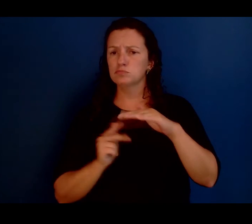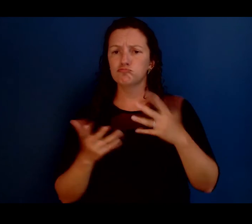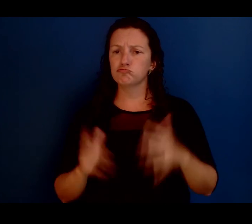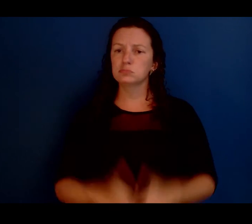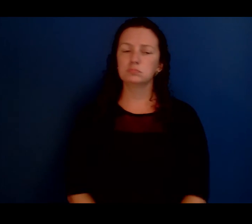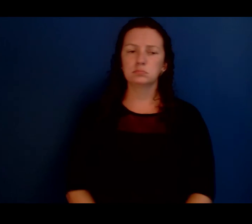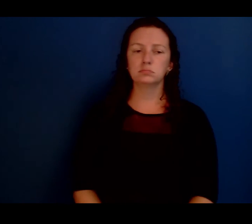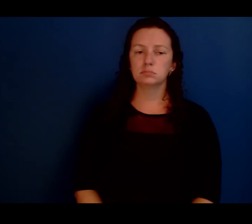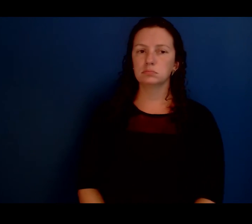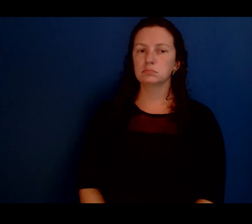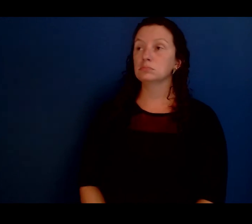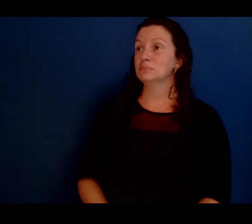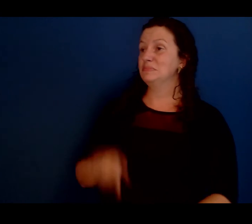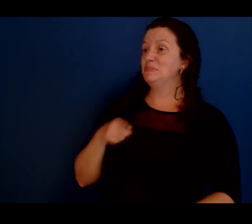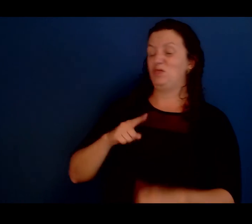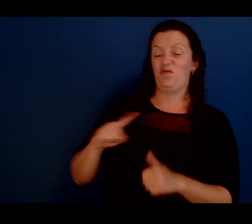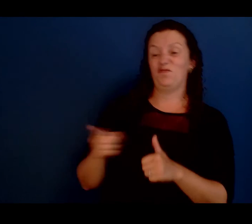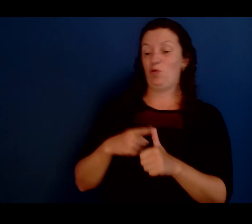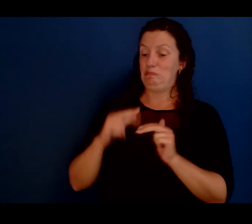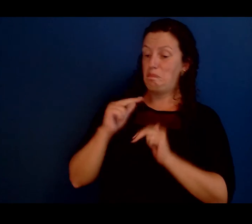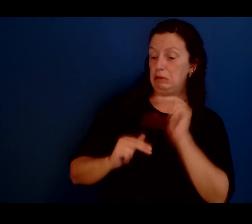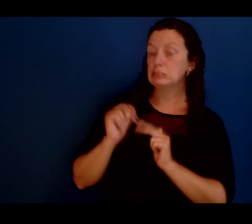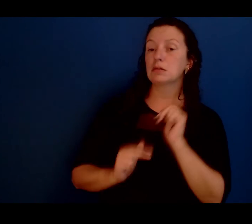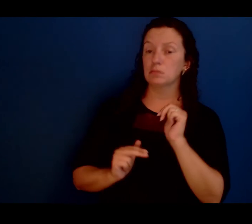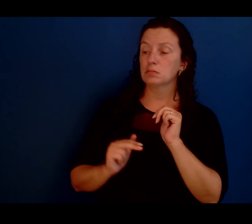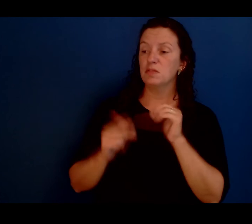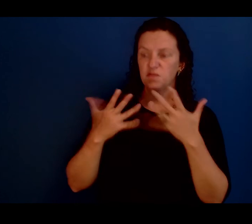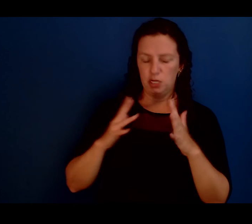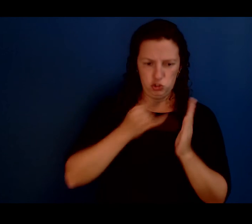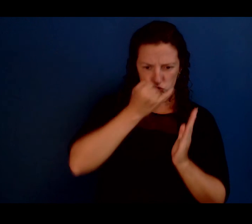This was the first building that I drew and had permitted.